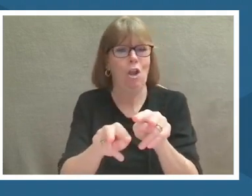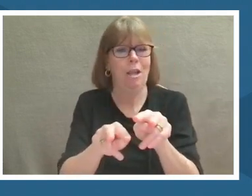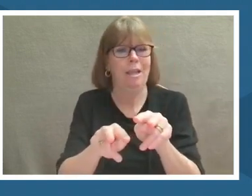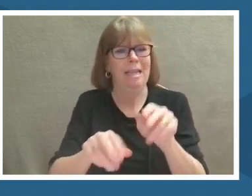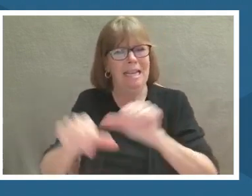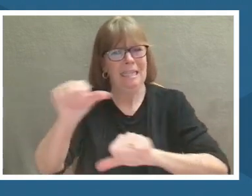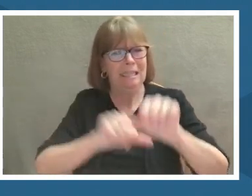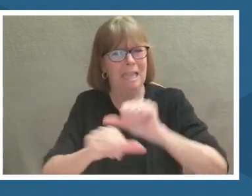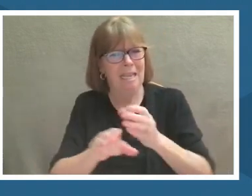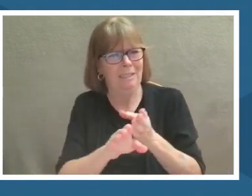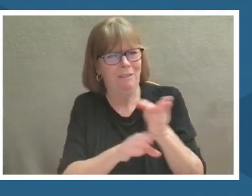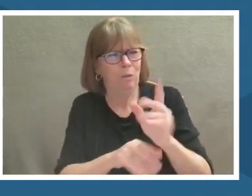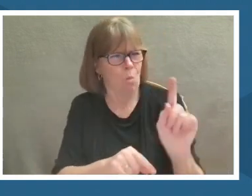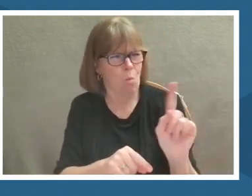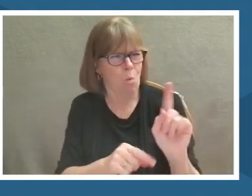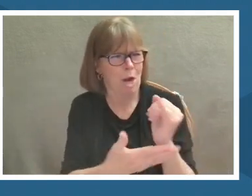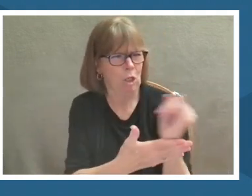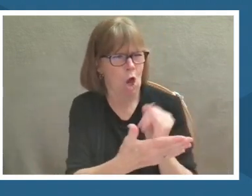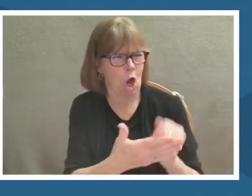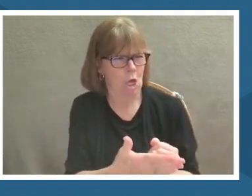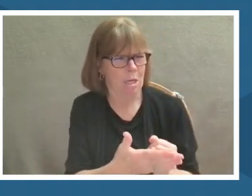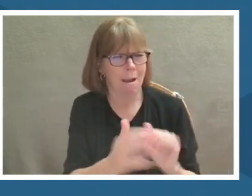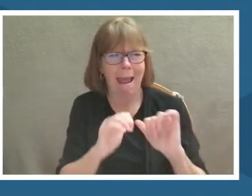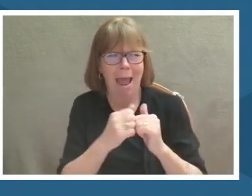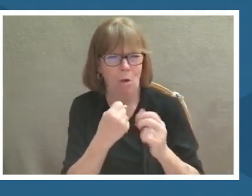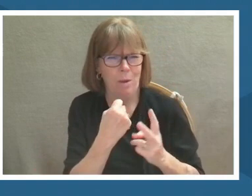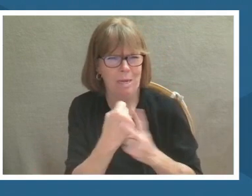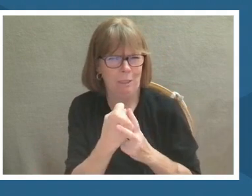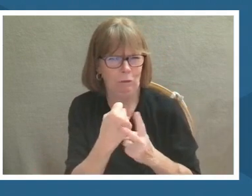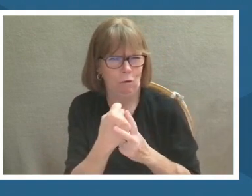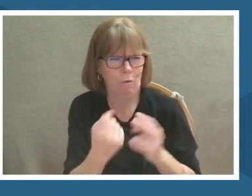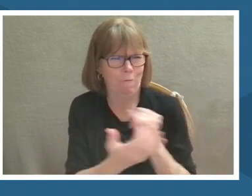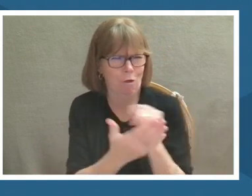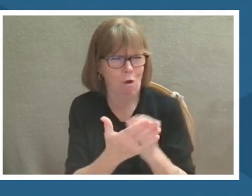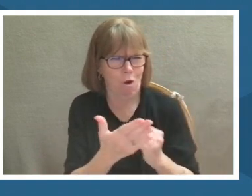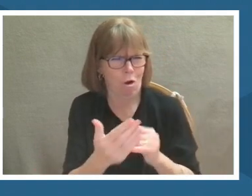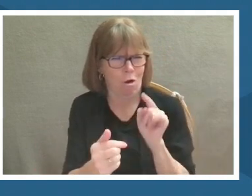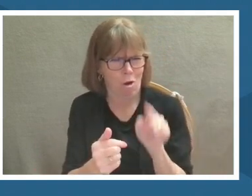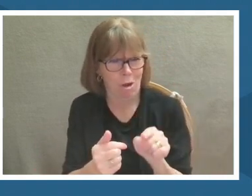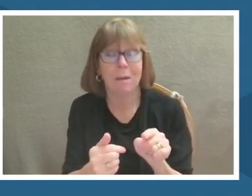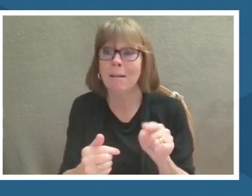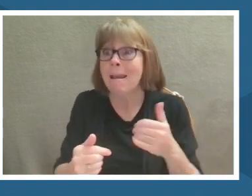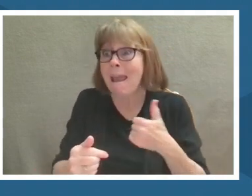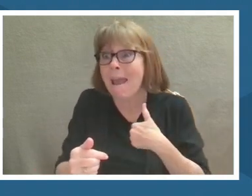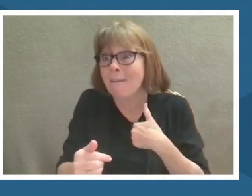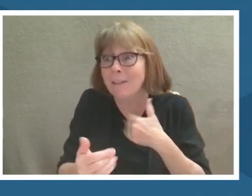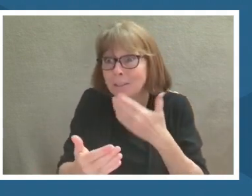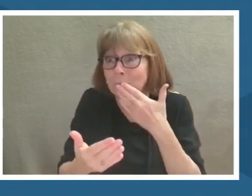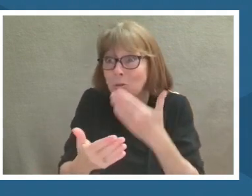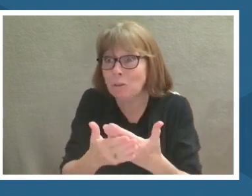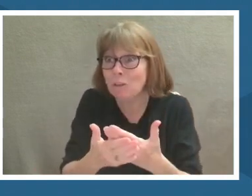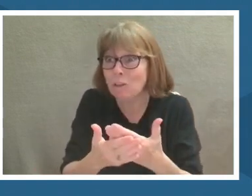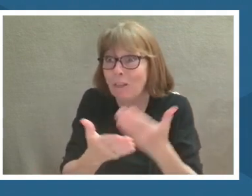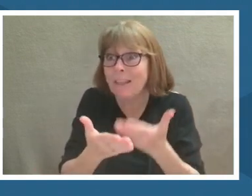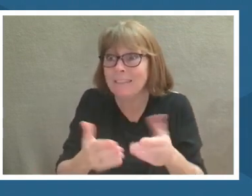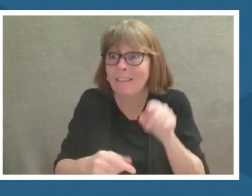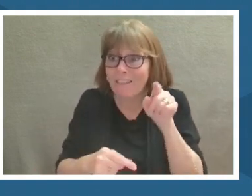or how to preserve art uh and so that's pretty that's where i would start with